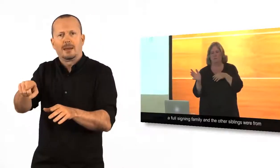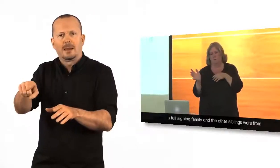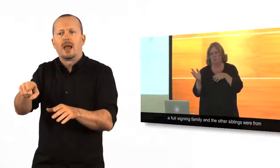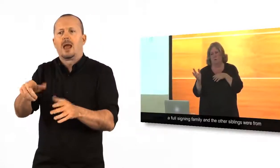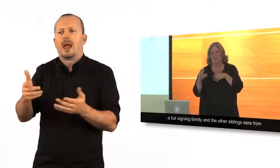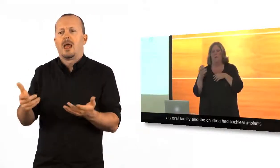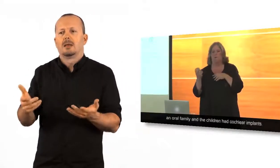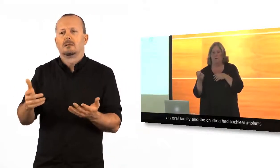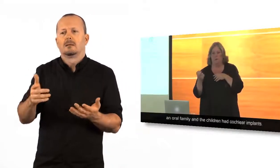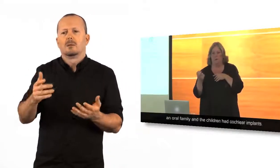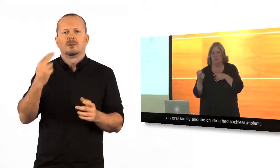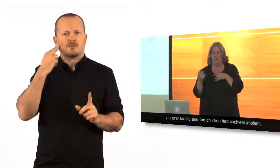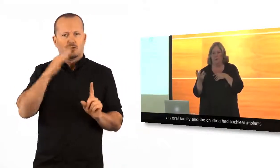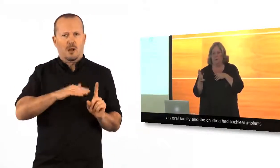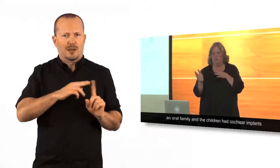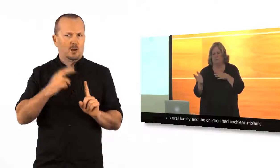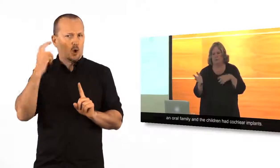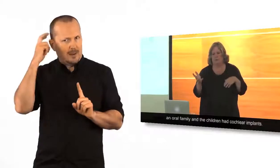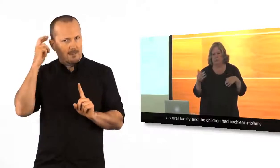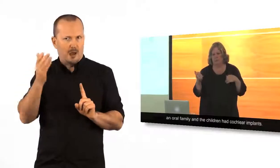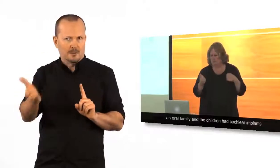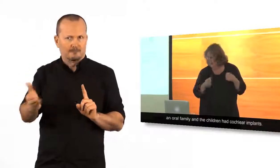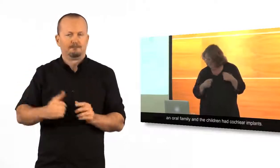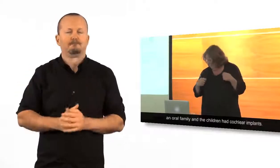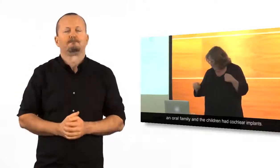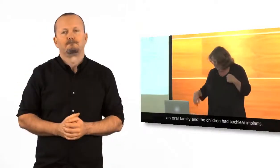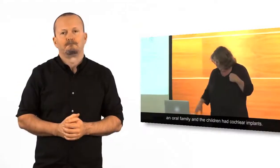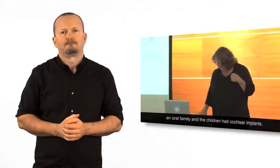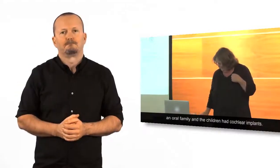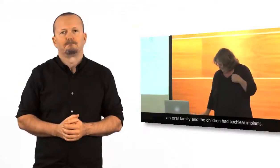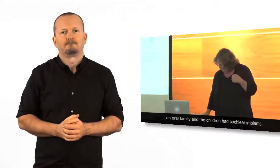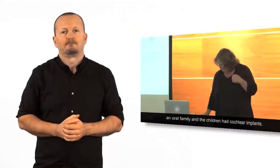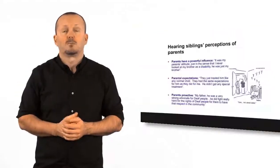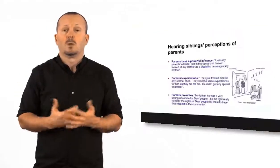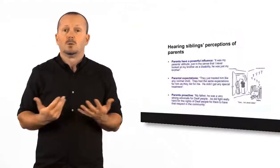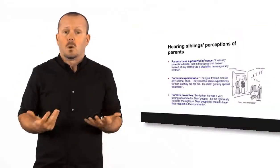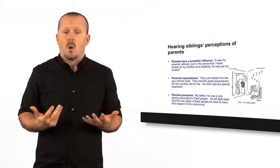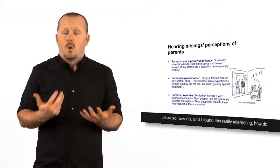were from an oral family and the children had cochlear implants.